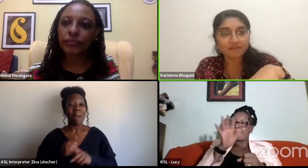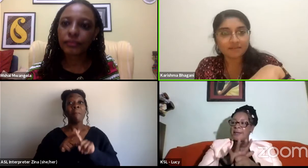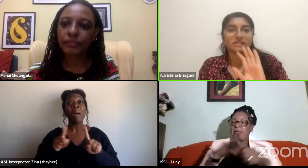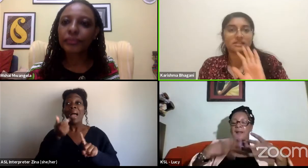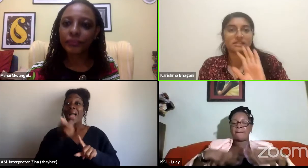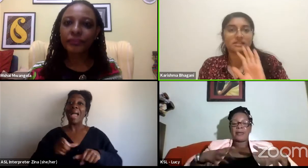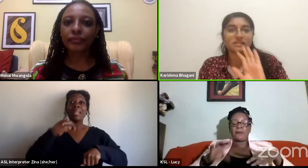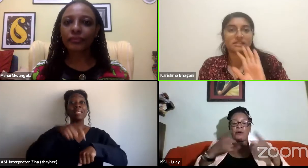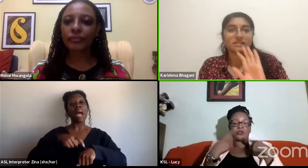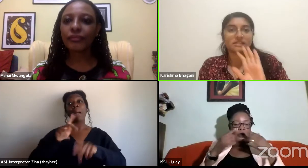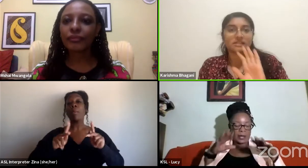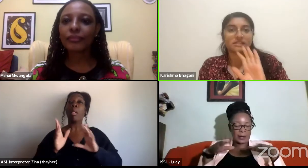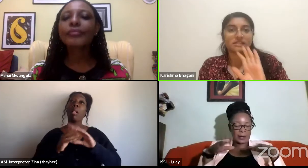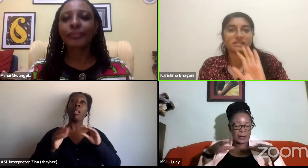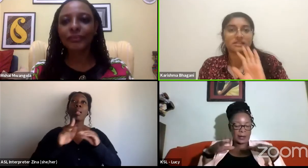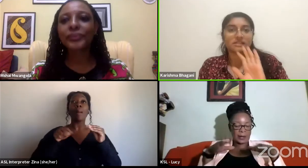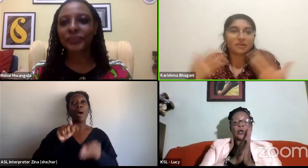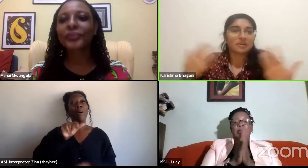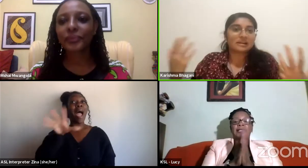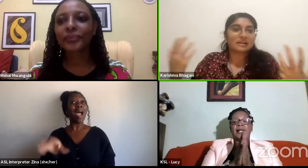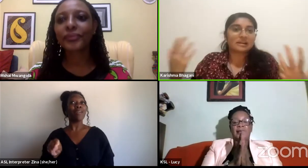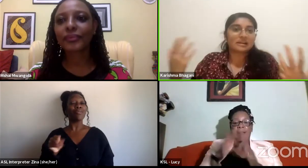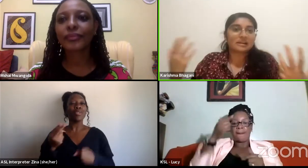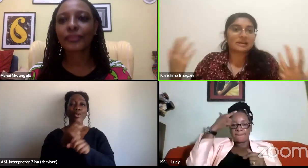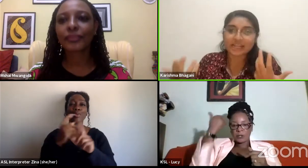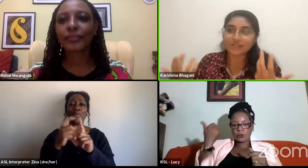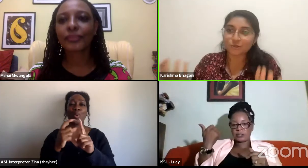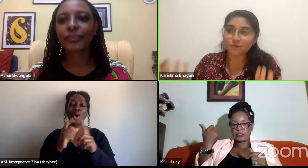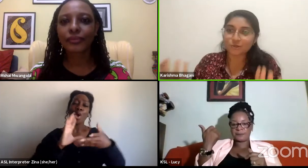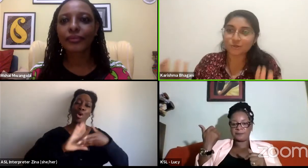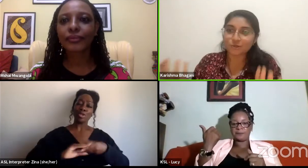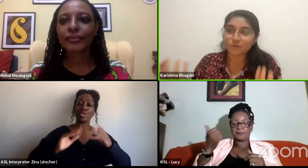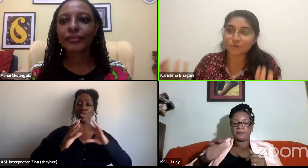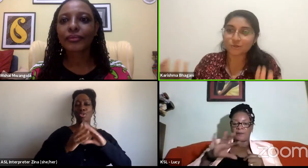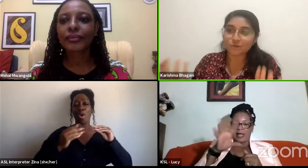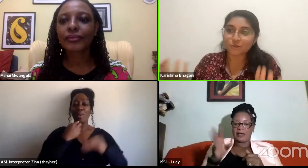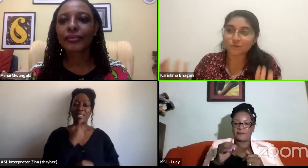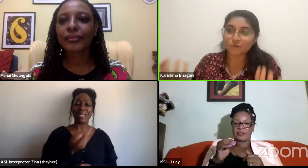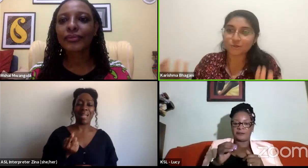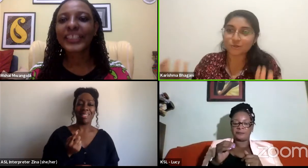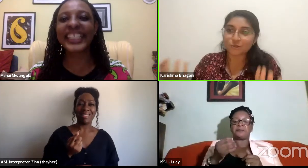it's storytelling because, apparently, African storytelling is not theater.